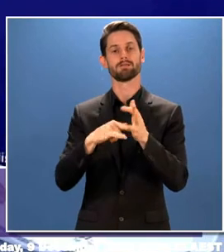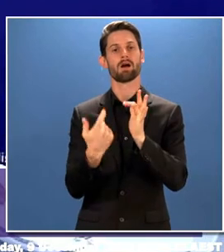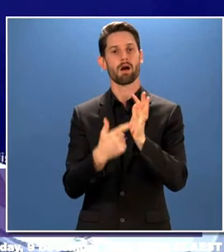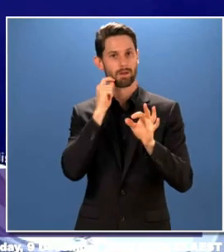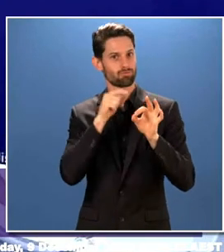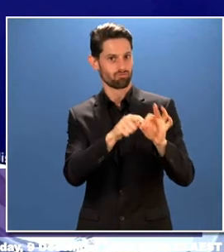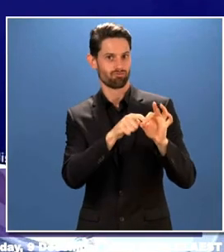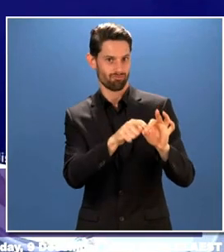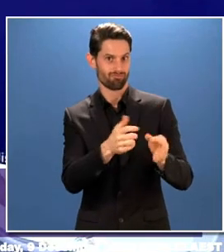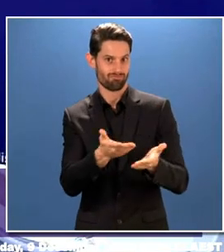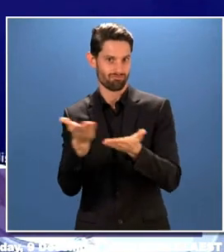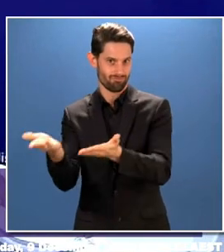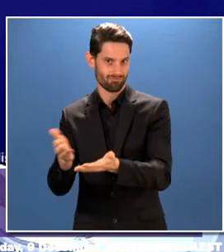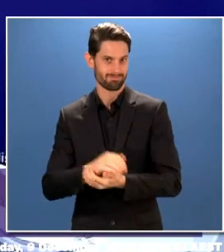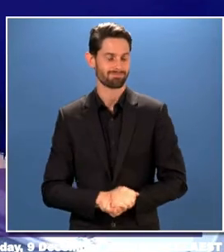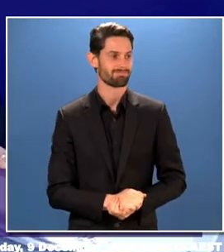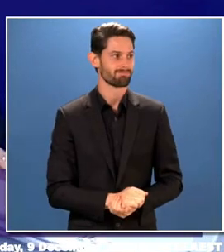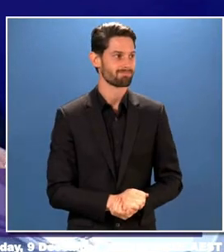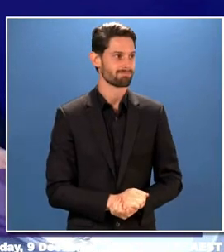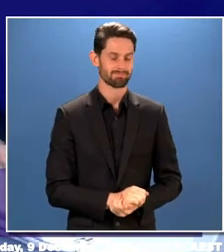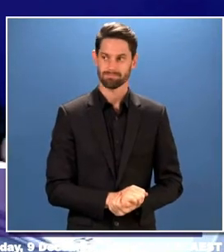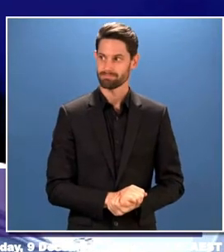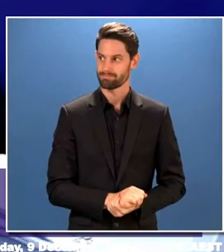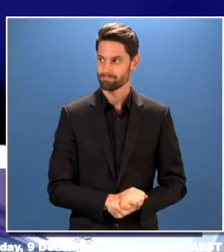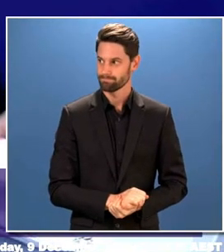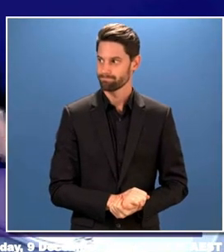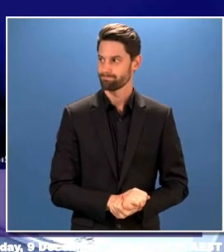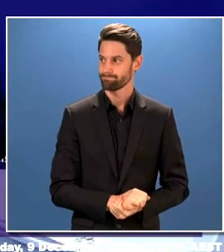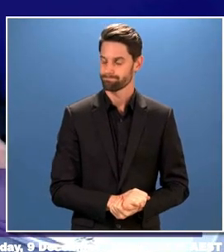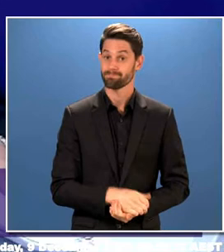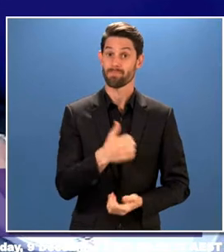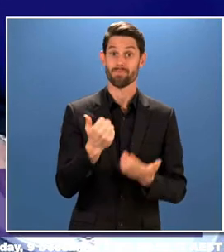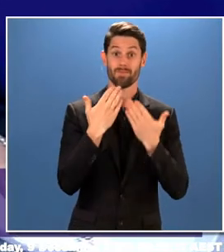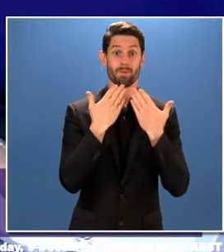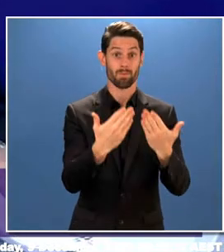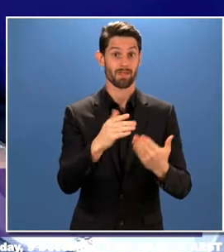Thank you, Commissioner. We will now take the evidence of Jess Mitchell.